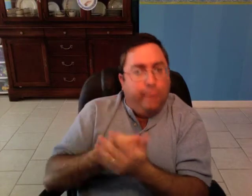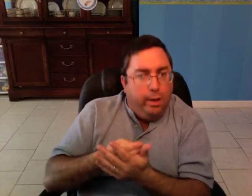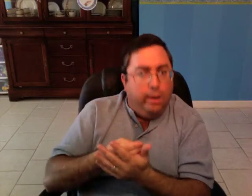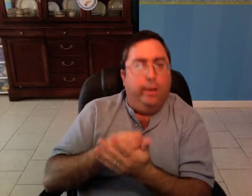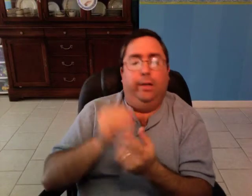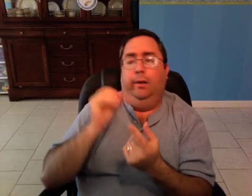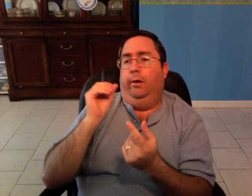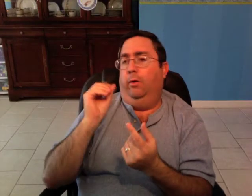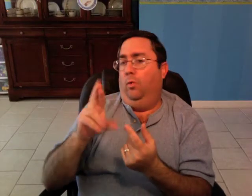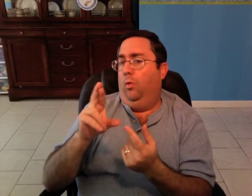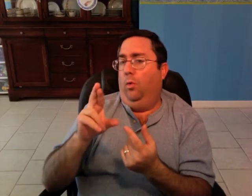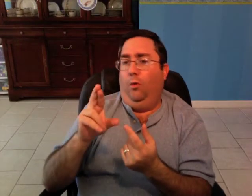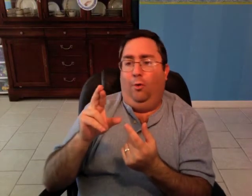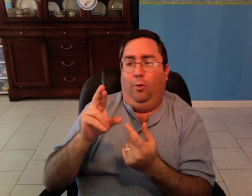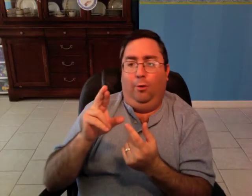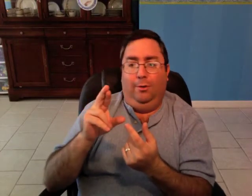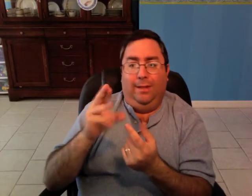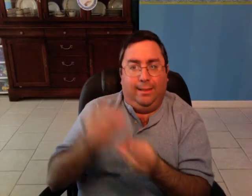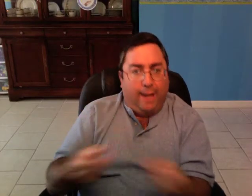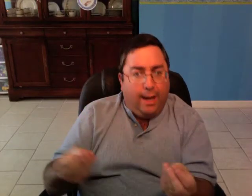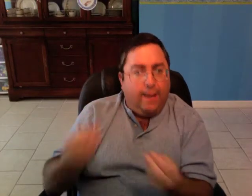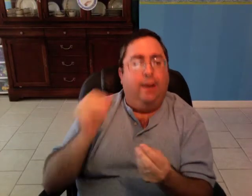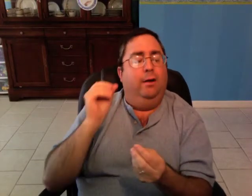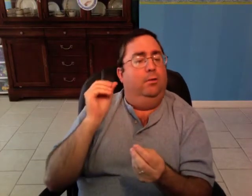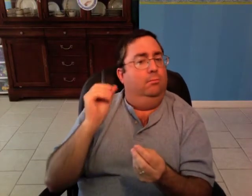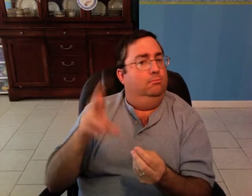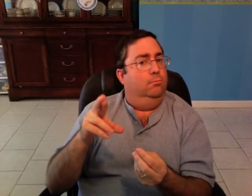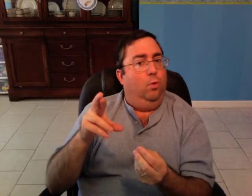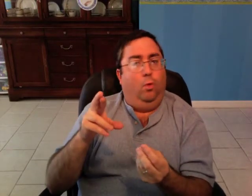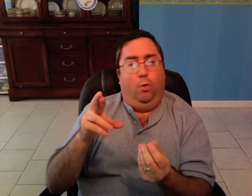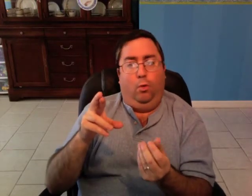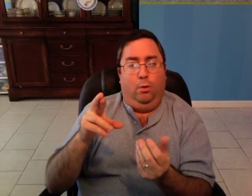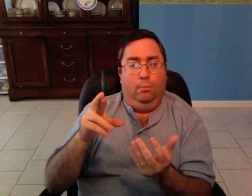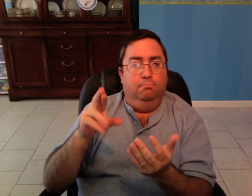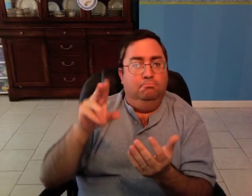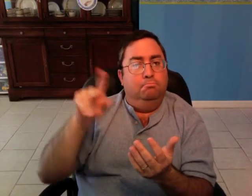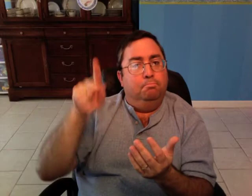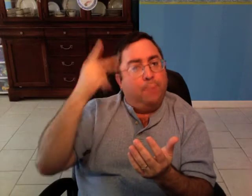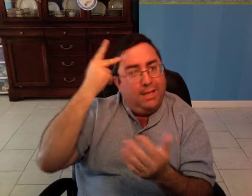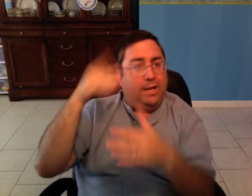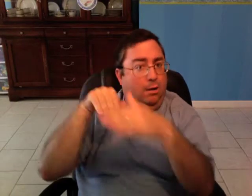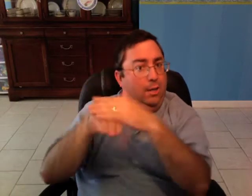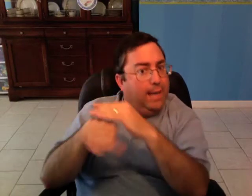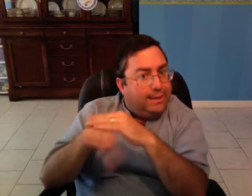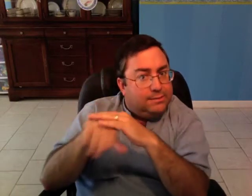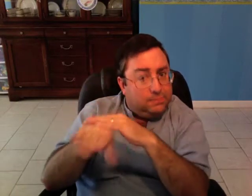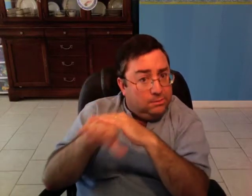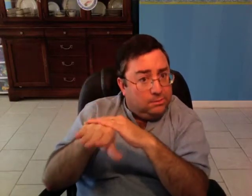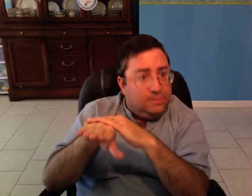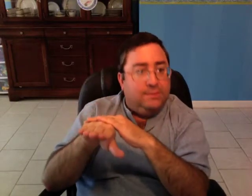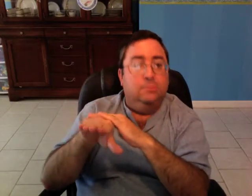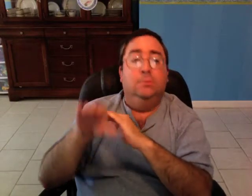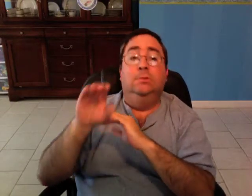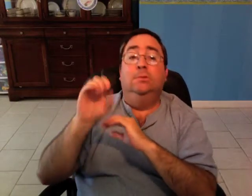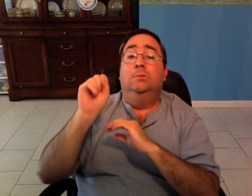such as money or land or political access, so that